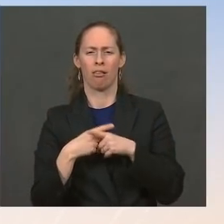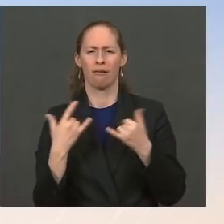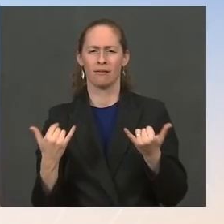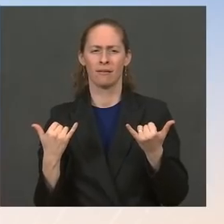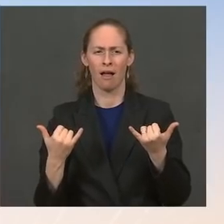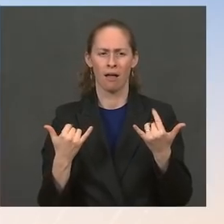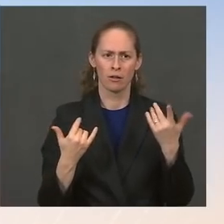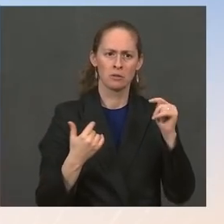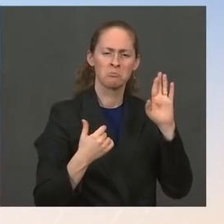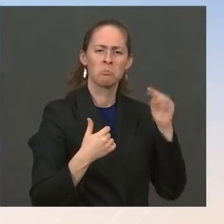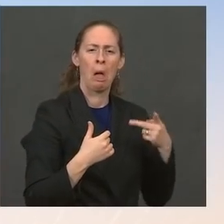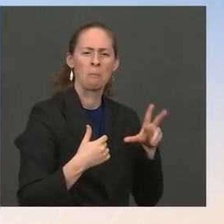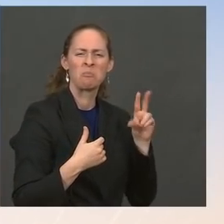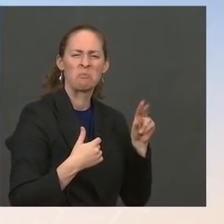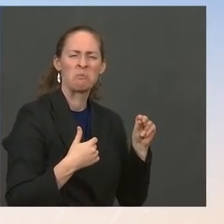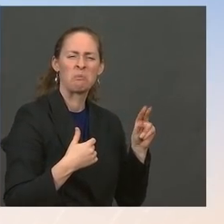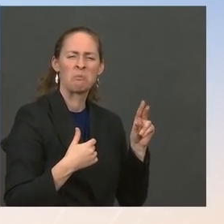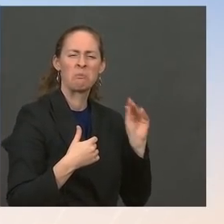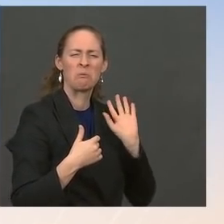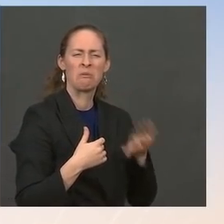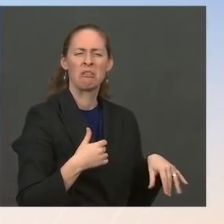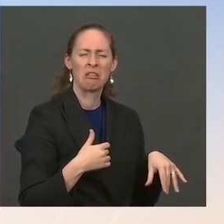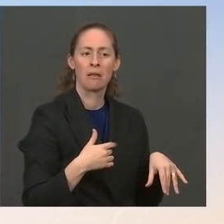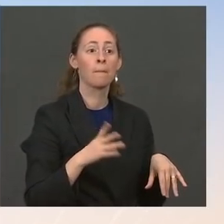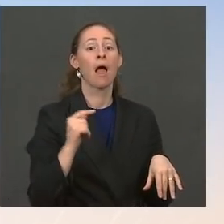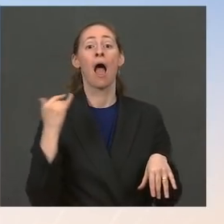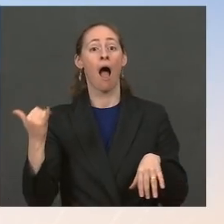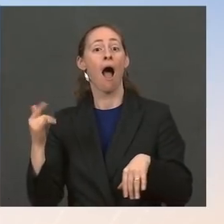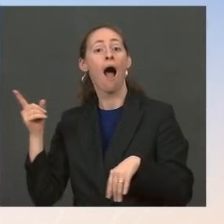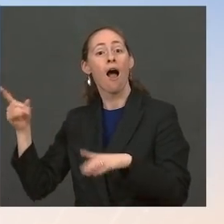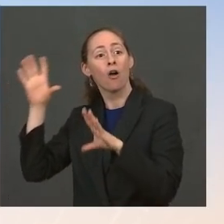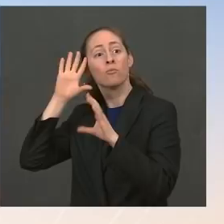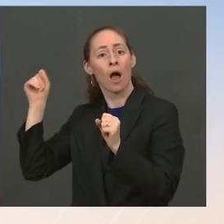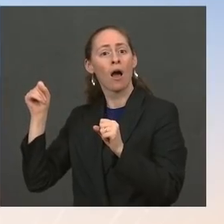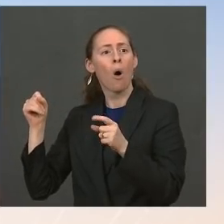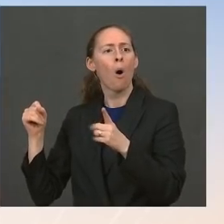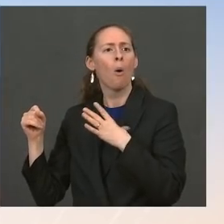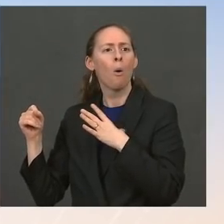"Don't listen to the CBO" and the Biden administration saying, "Don't listen to the CBO"? Ms. Psaki: Actually, we've praised the overall work